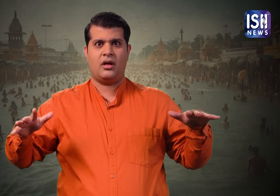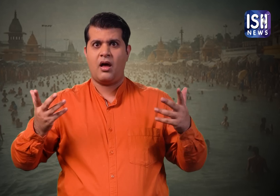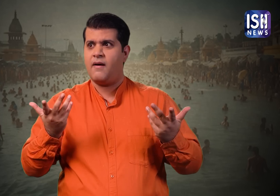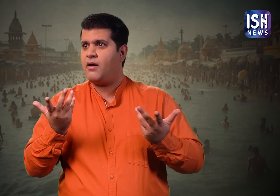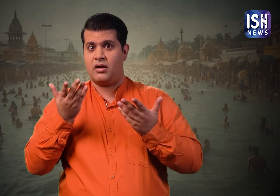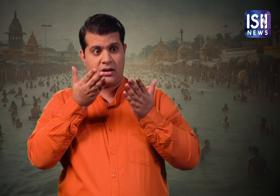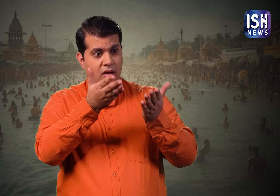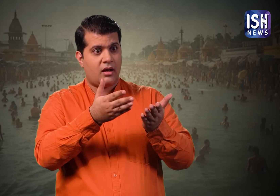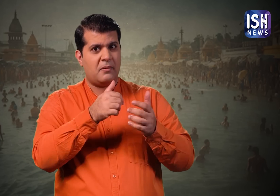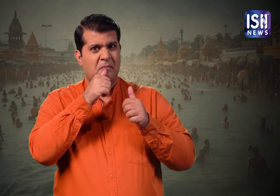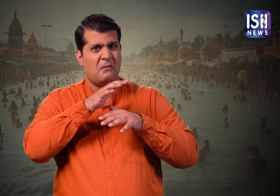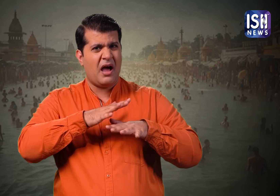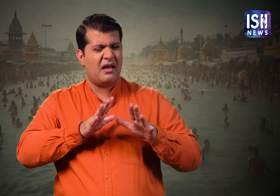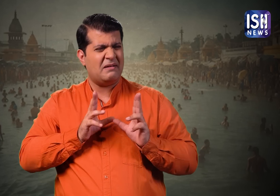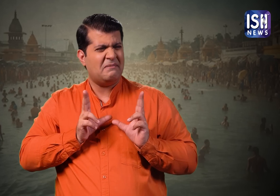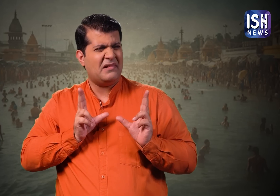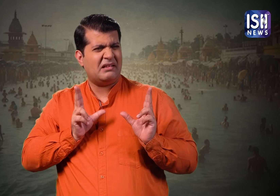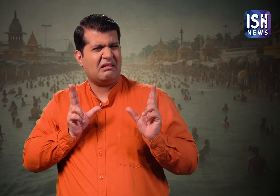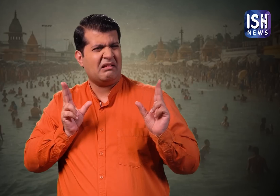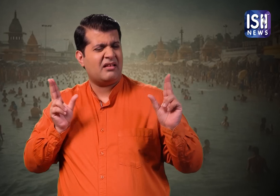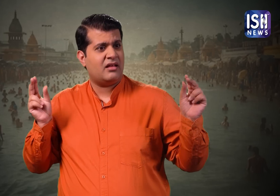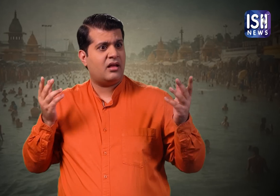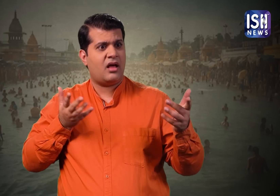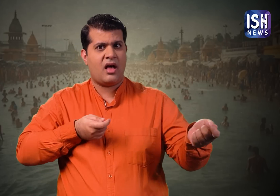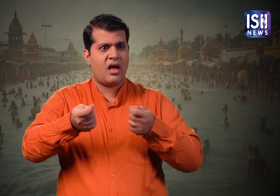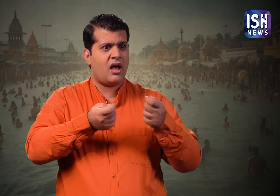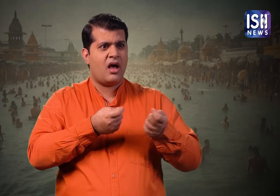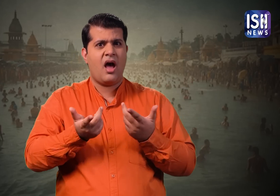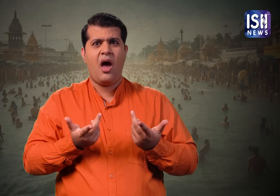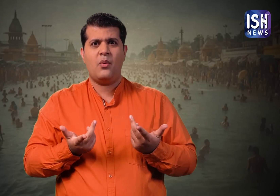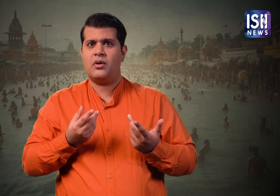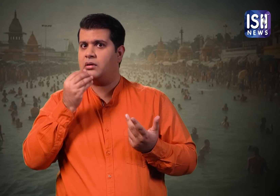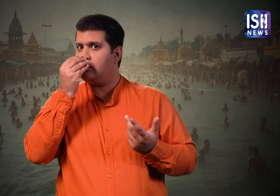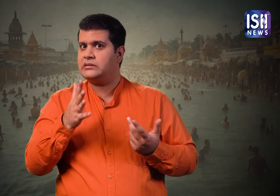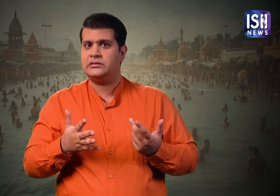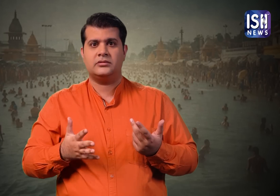How could Devatas churn the ocean alone, it's so vast!